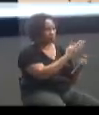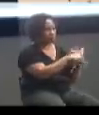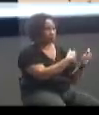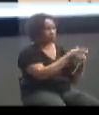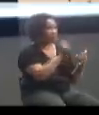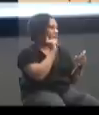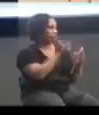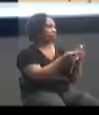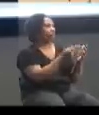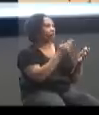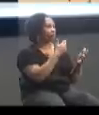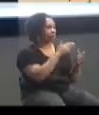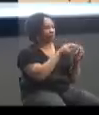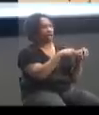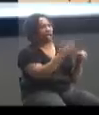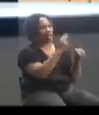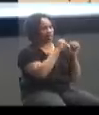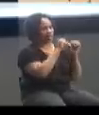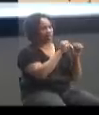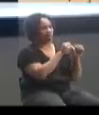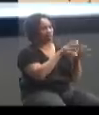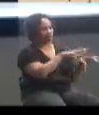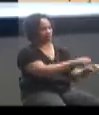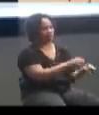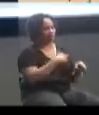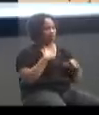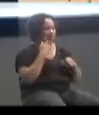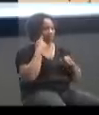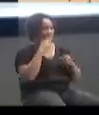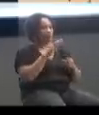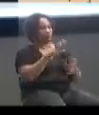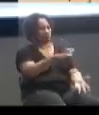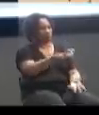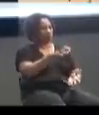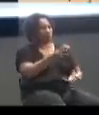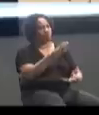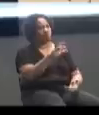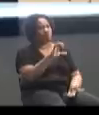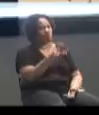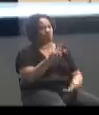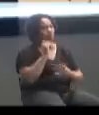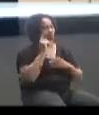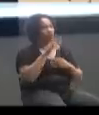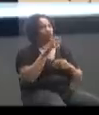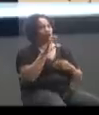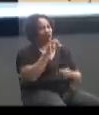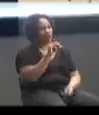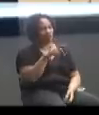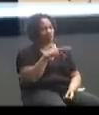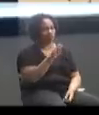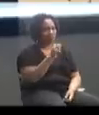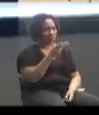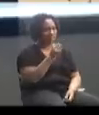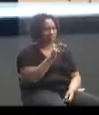QUALITY SUSTAINABLE PROCUREMENT. WE CREATED A BULK PURCHASE AGREEMENT FOR COMPREHENSIVE PROFESSIONAL ENERGY SERVICES.